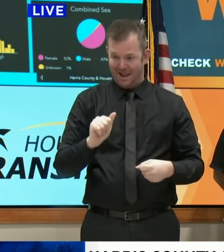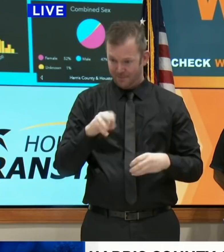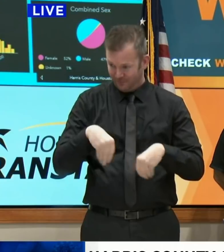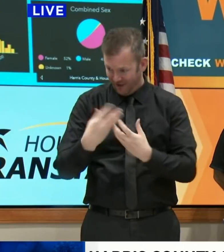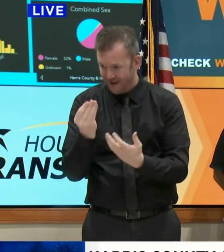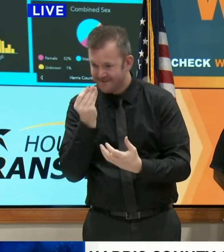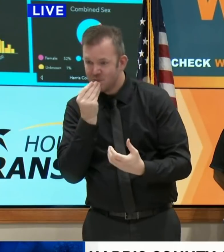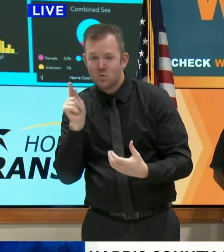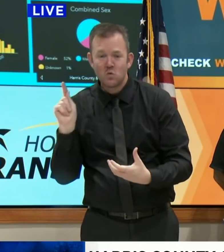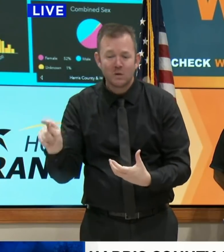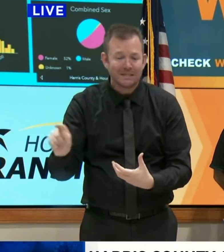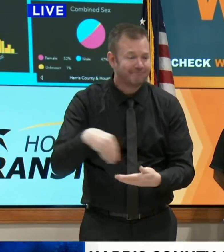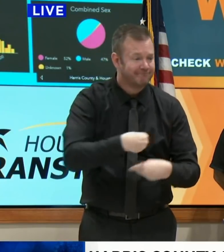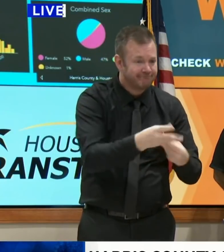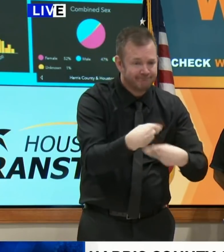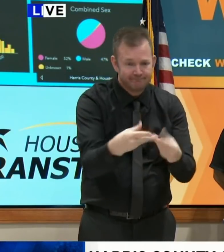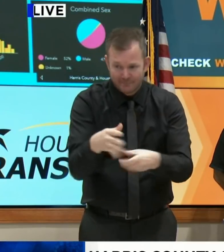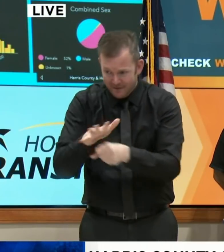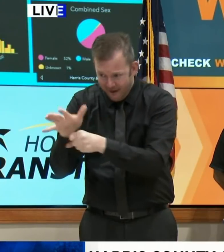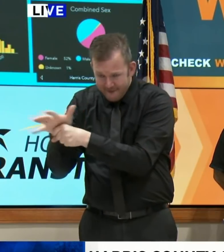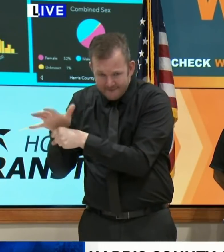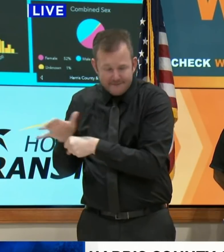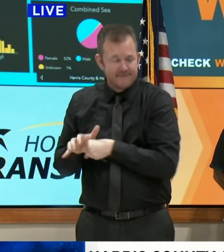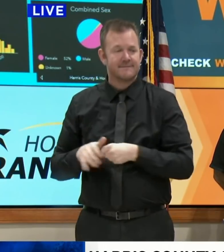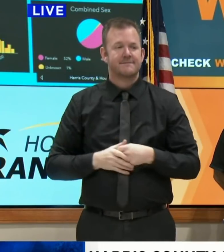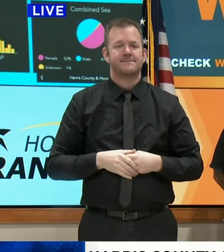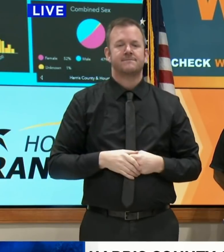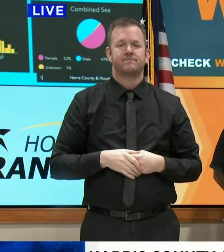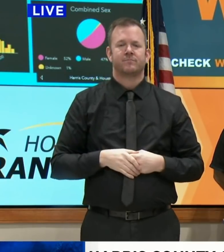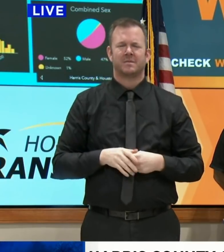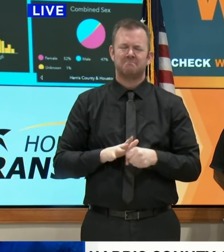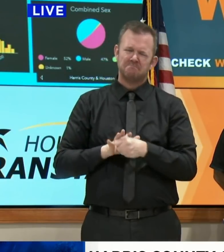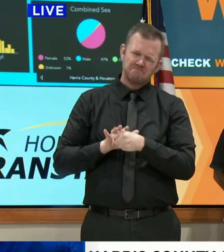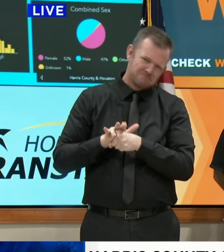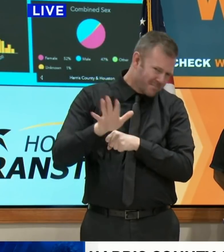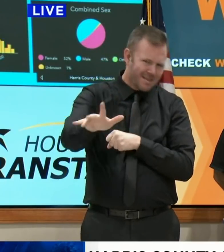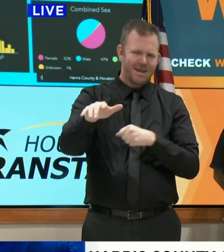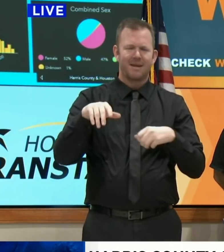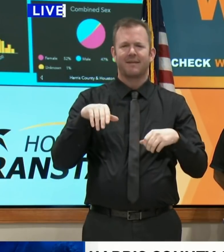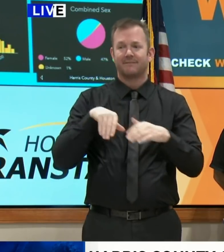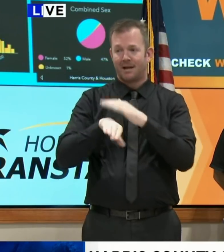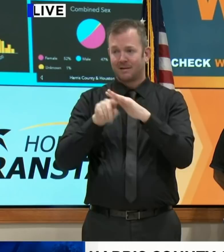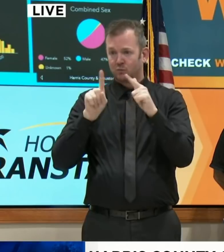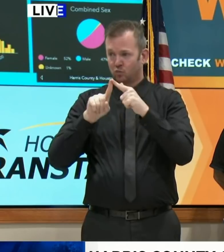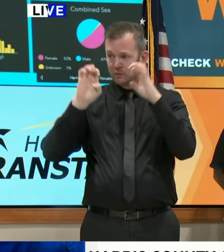County. This is about ensuring that we This is about ensuring that we have the conditions have the conditions to thrive that food